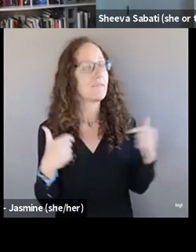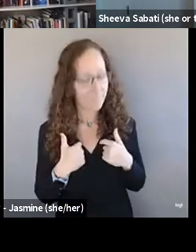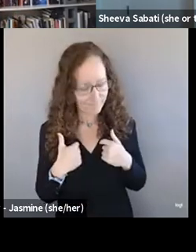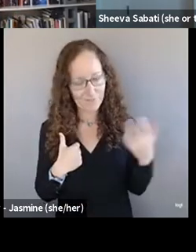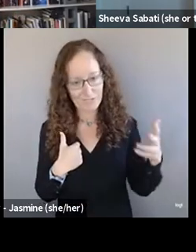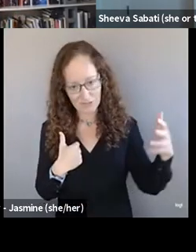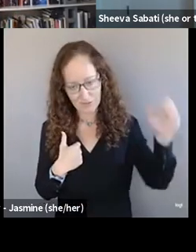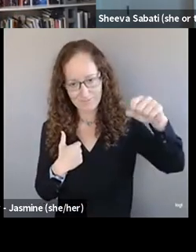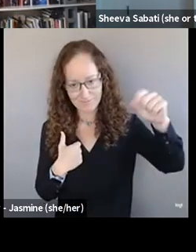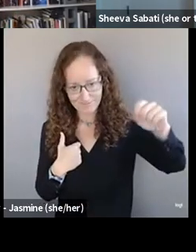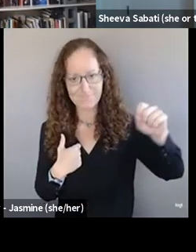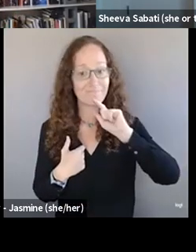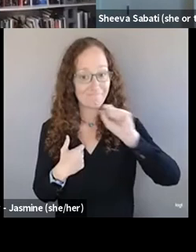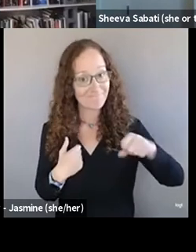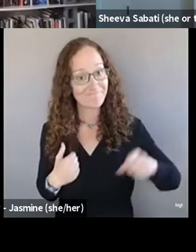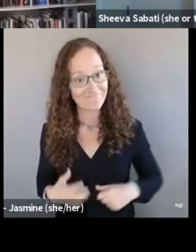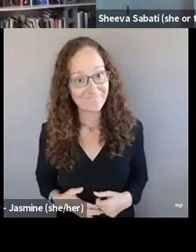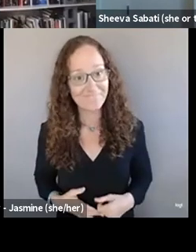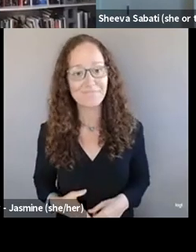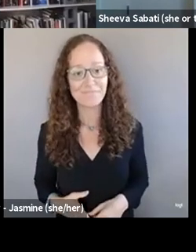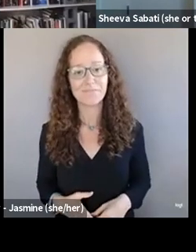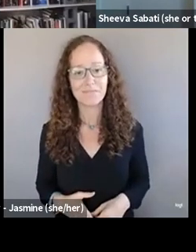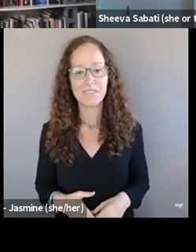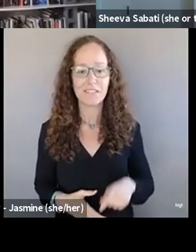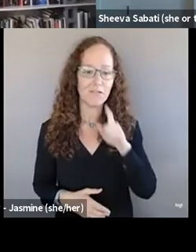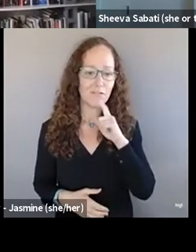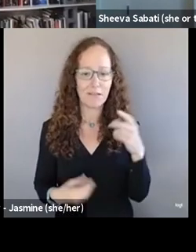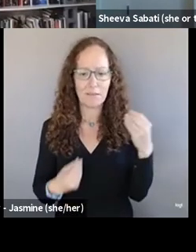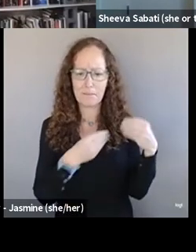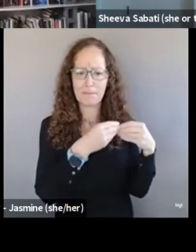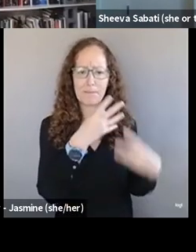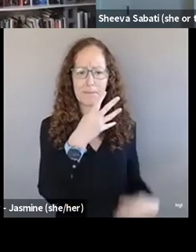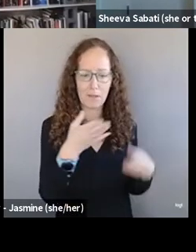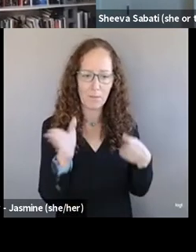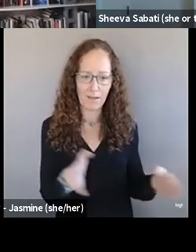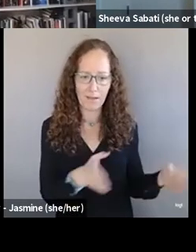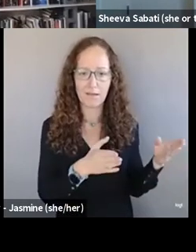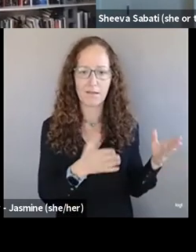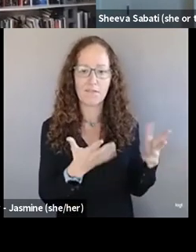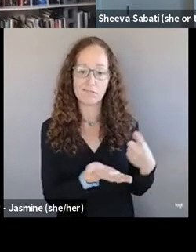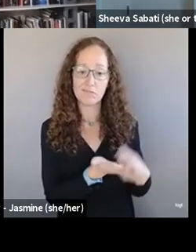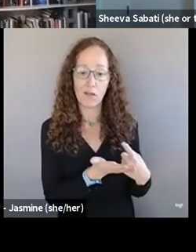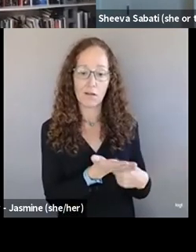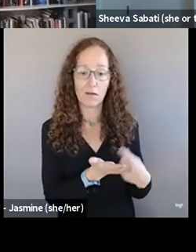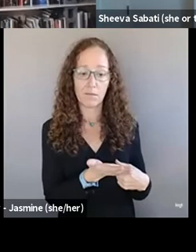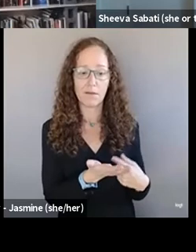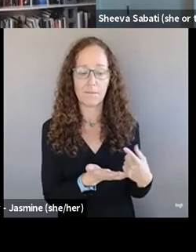because it really, and a multiplicity of ways and talked about and she references Audrey Lorde, a lot. She's references,